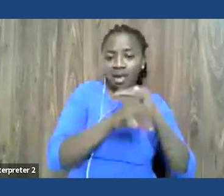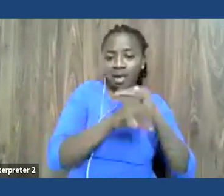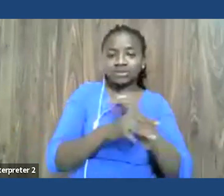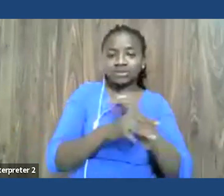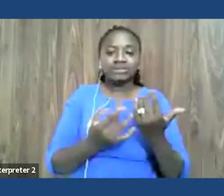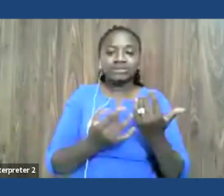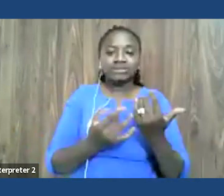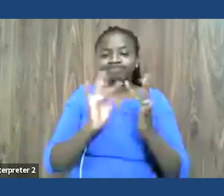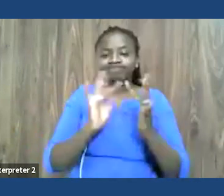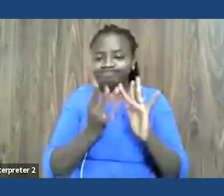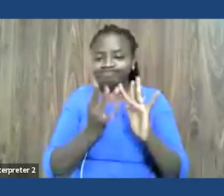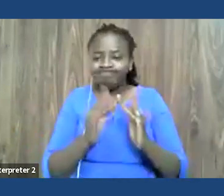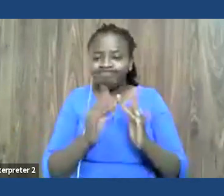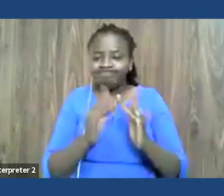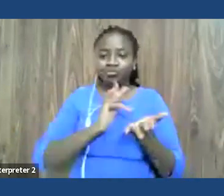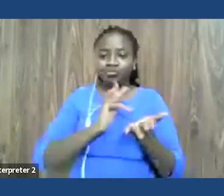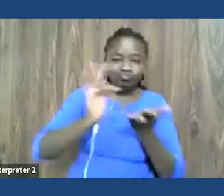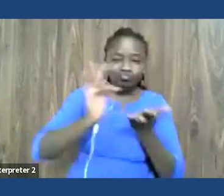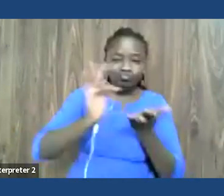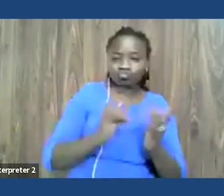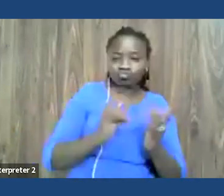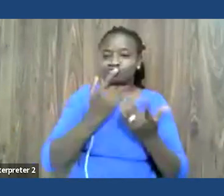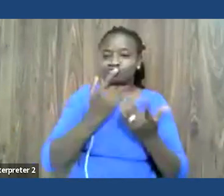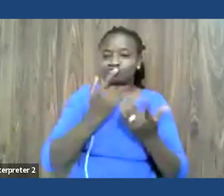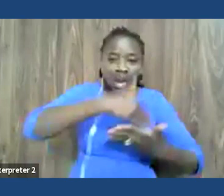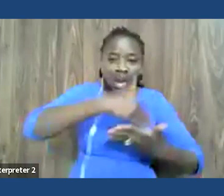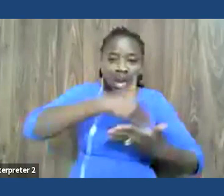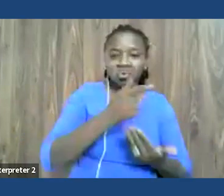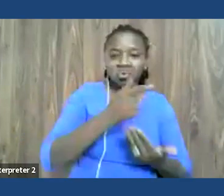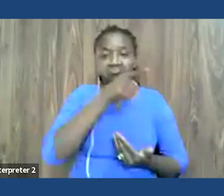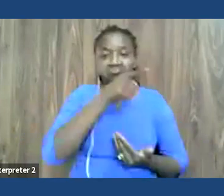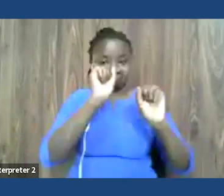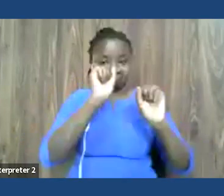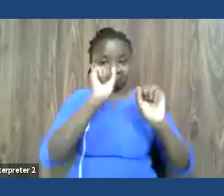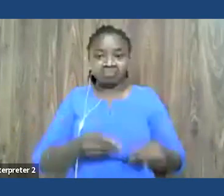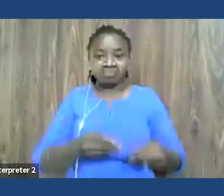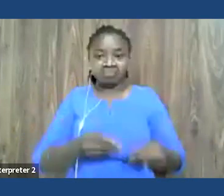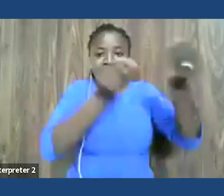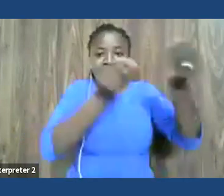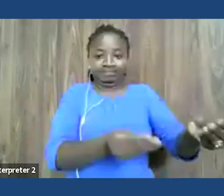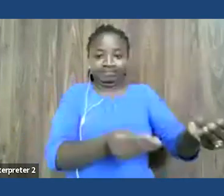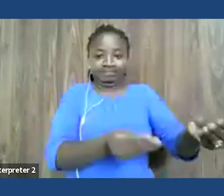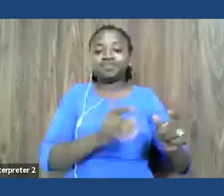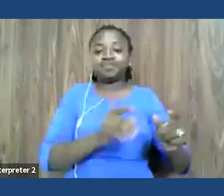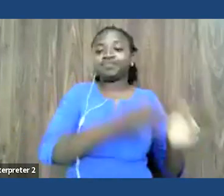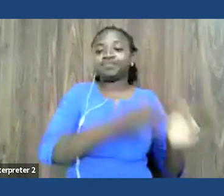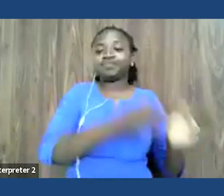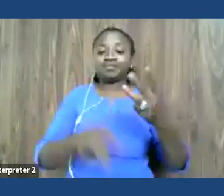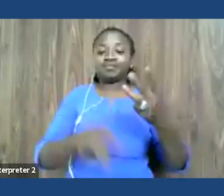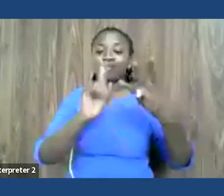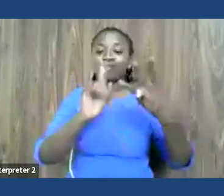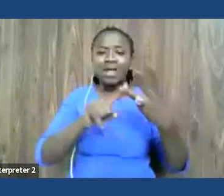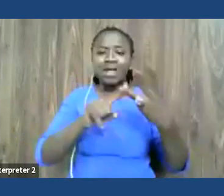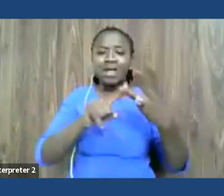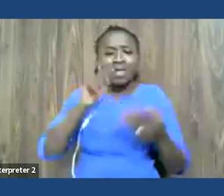good news. The second barrier that we follow is digital skills and digital literacy here in the United